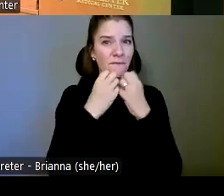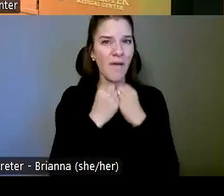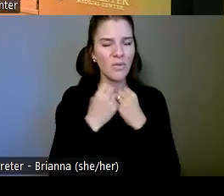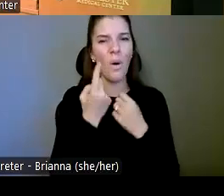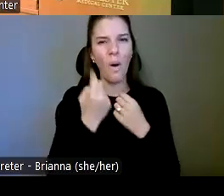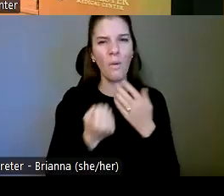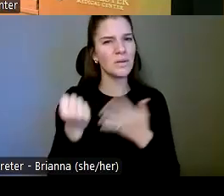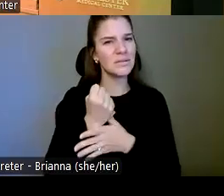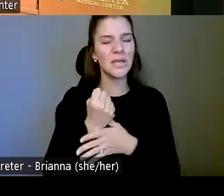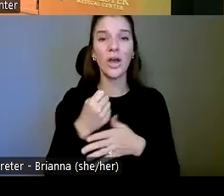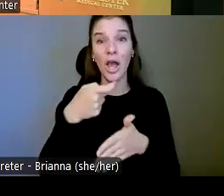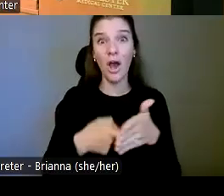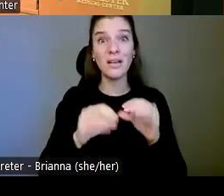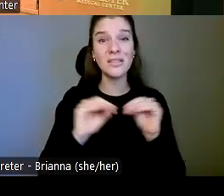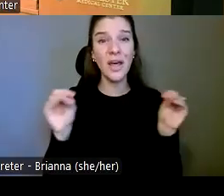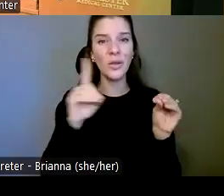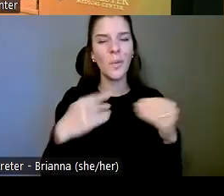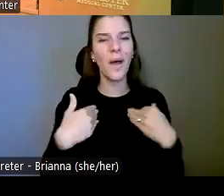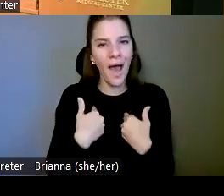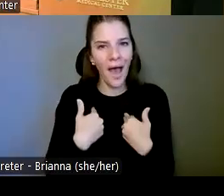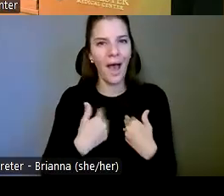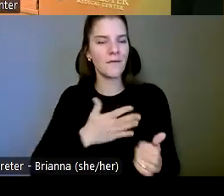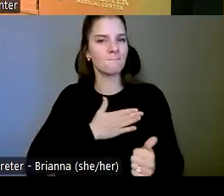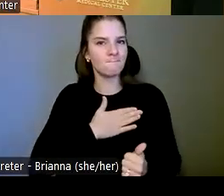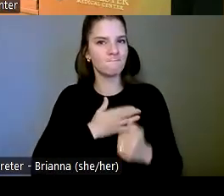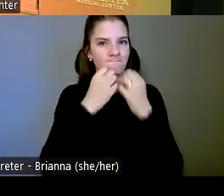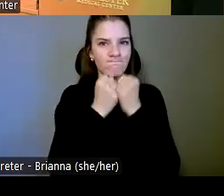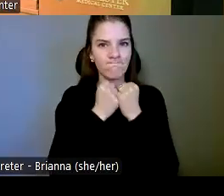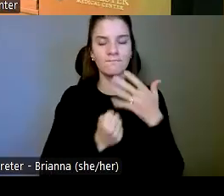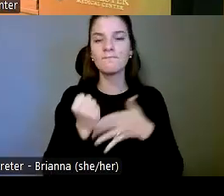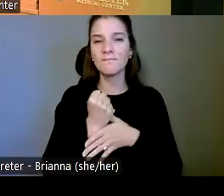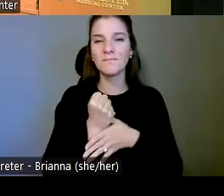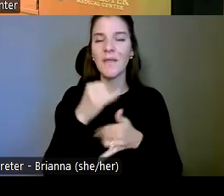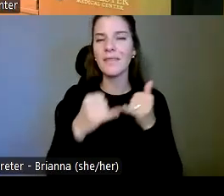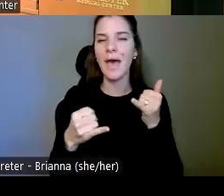nothing to have it. And so the last two questions that are uh tucked in here, I think, are related